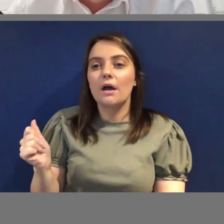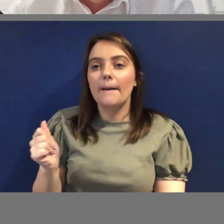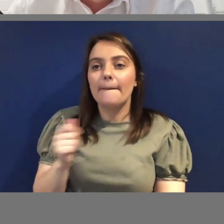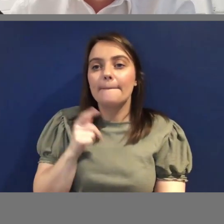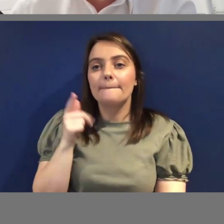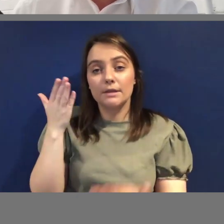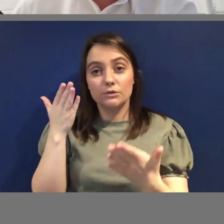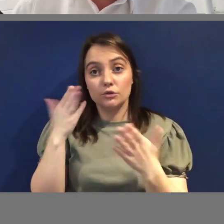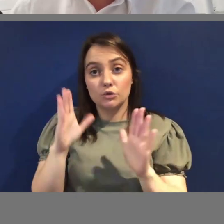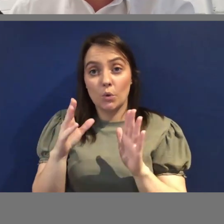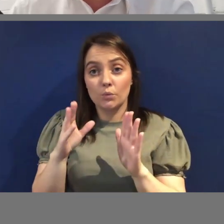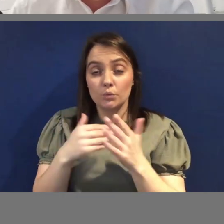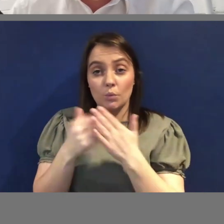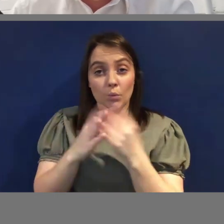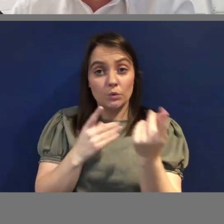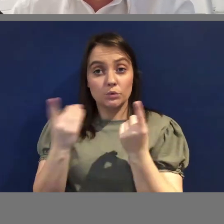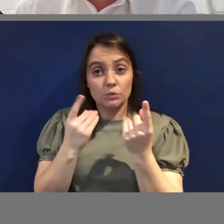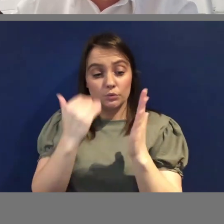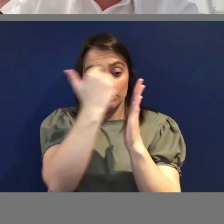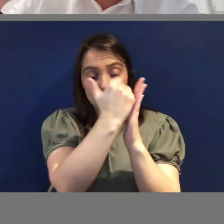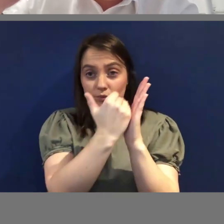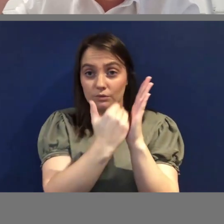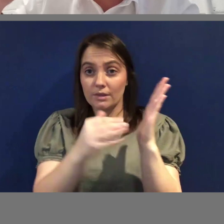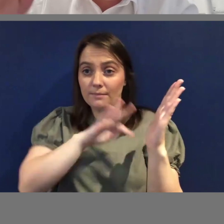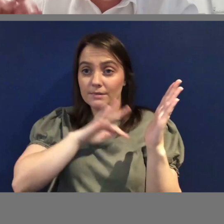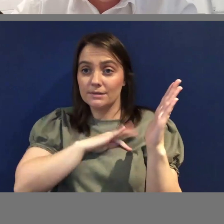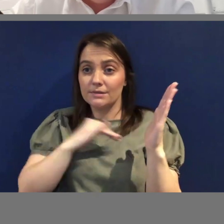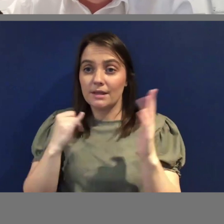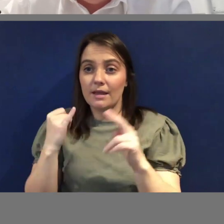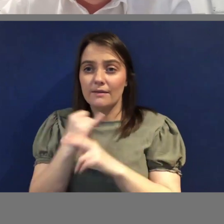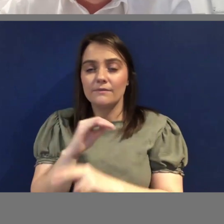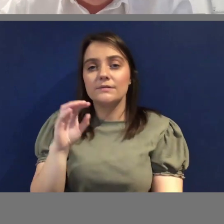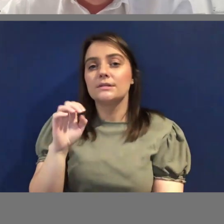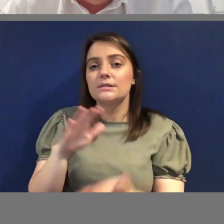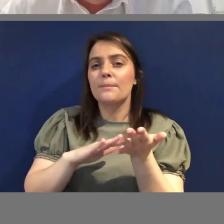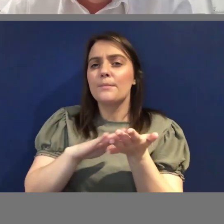instructions. The instructions themselves are in embossed lettering and I think there's Braille on